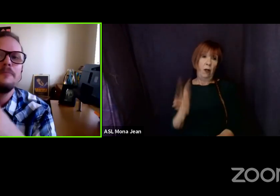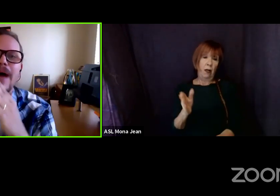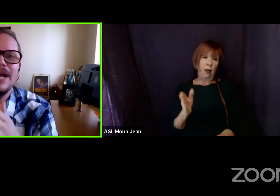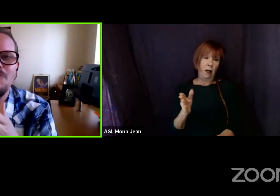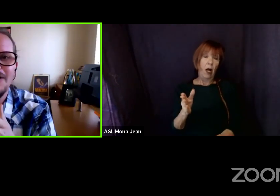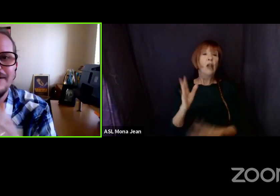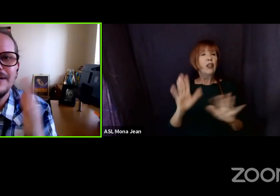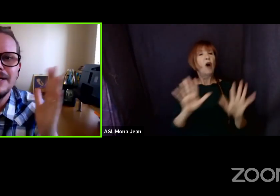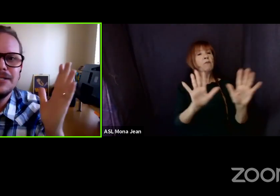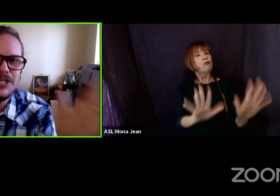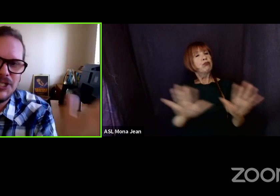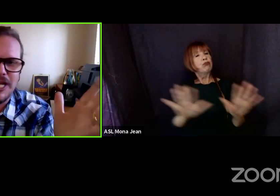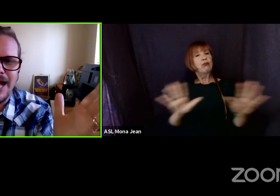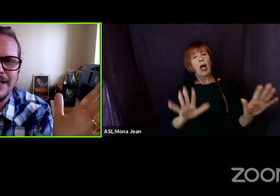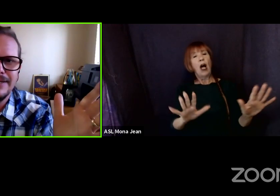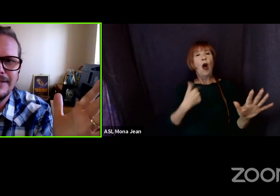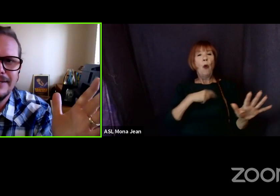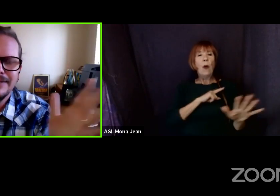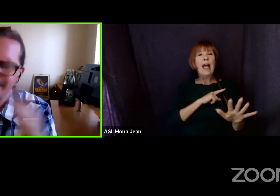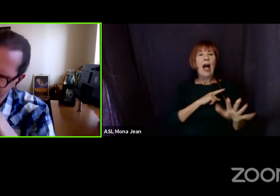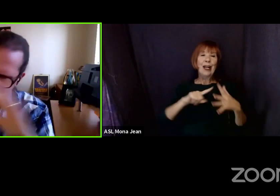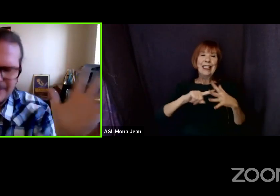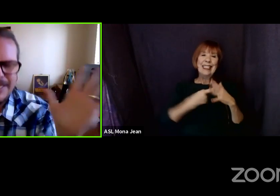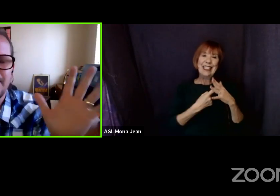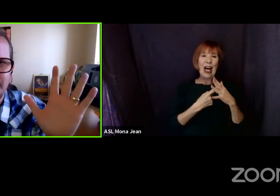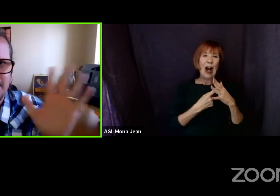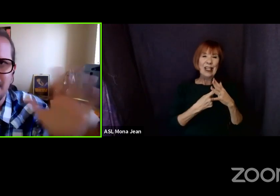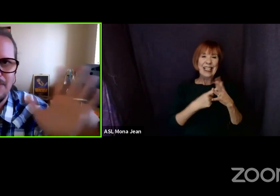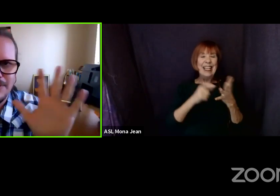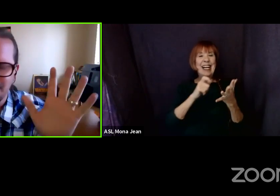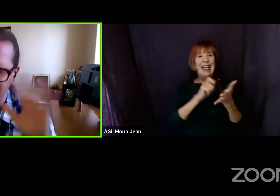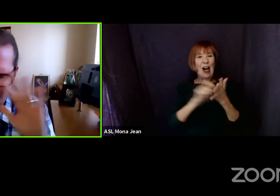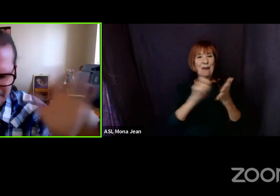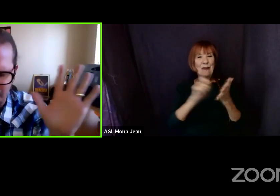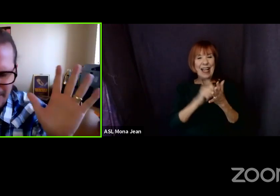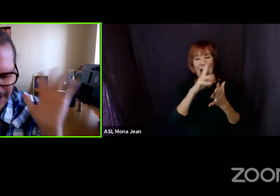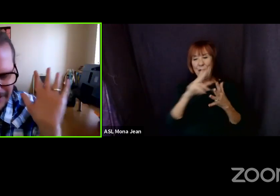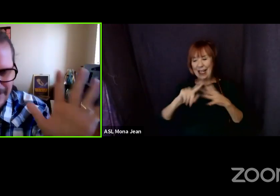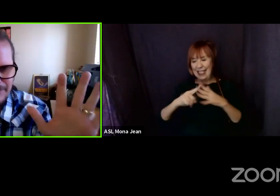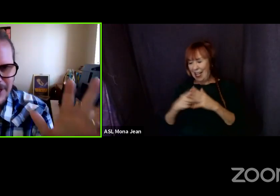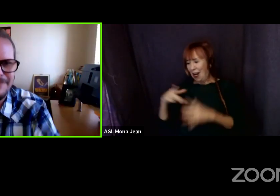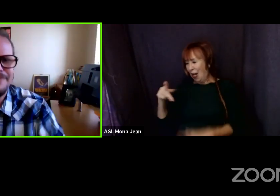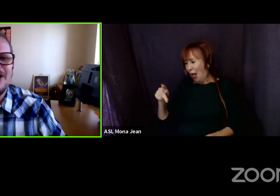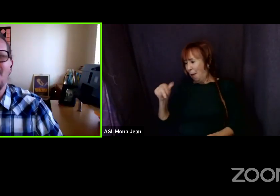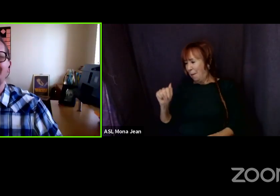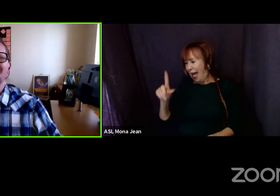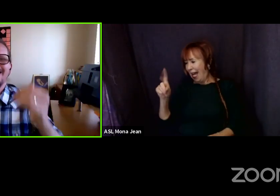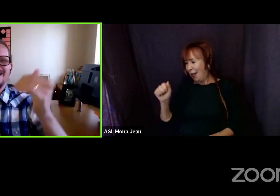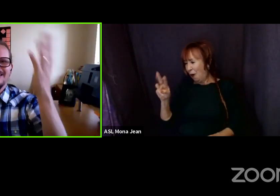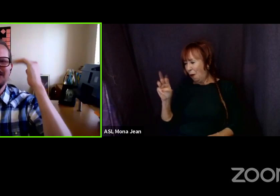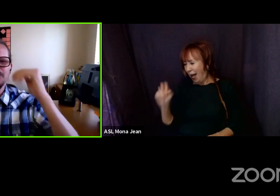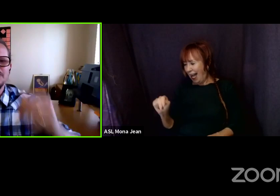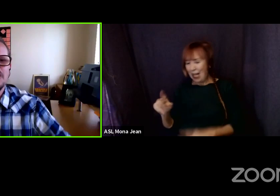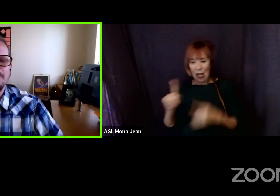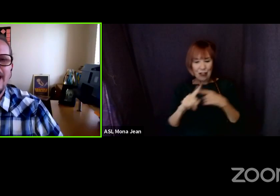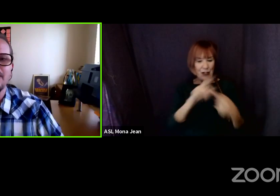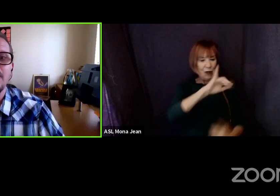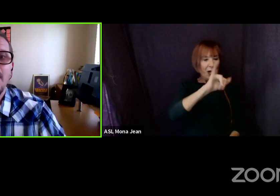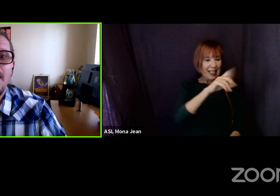from Padawan to Jedi. That's it with the Star Wars stuff, I swear to God, I'm done. All right, let's introduce our panel.